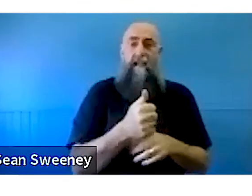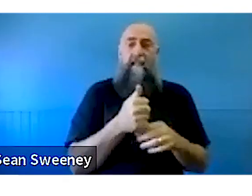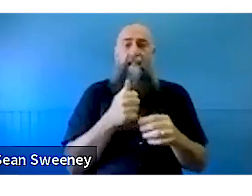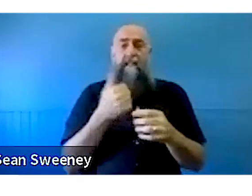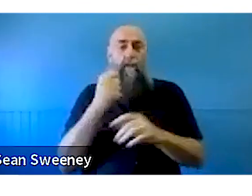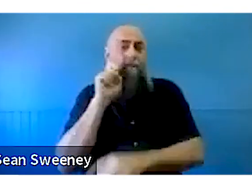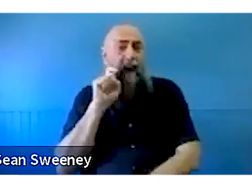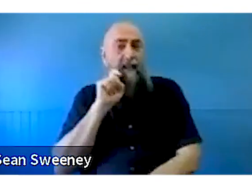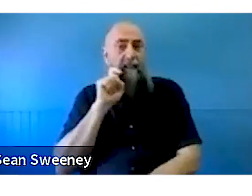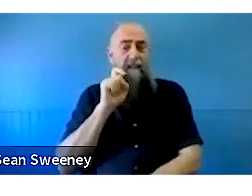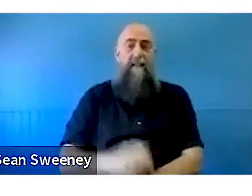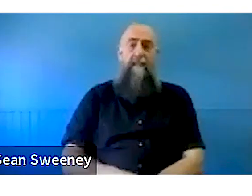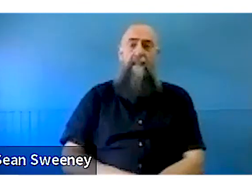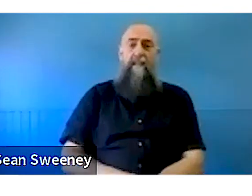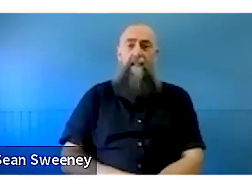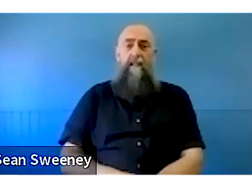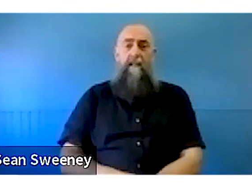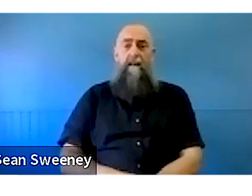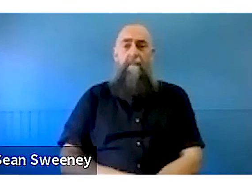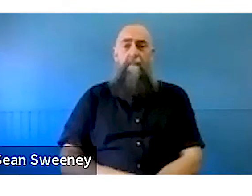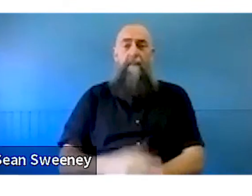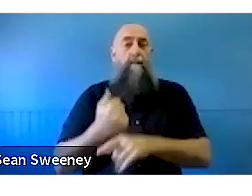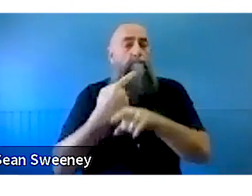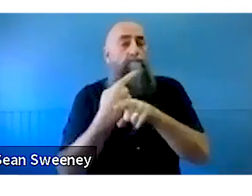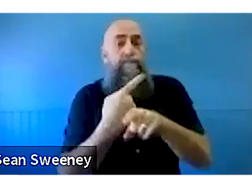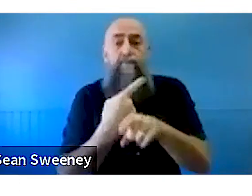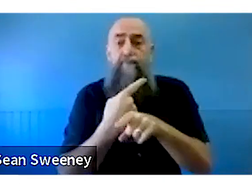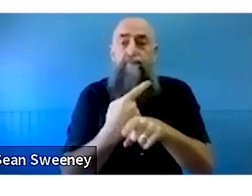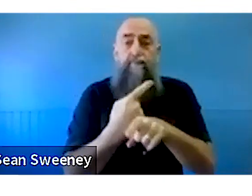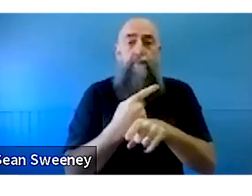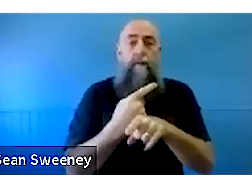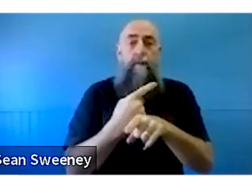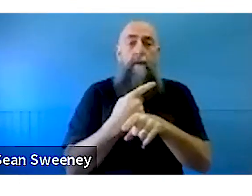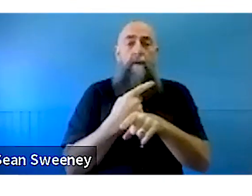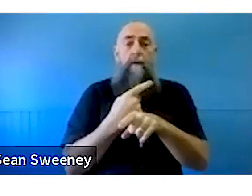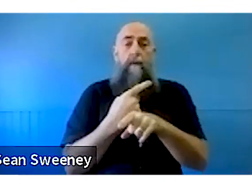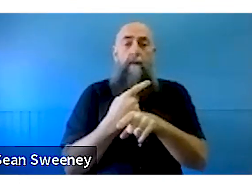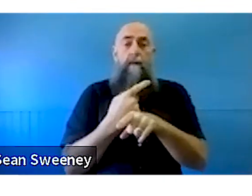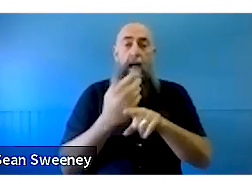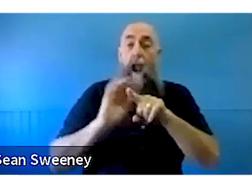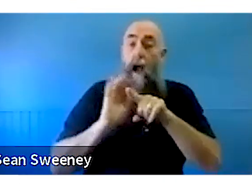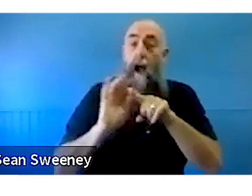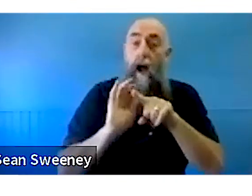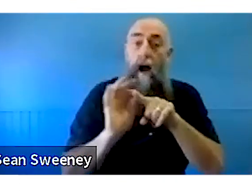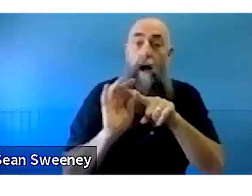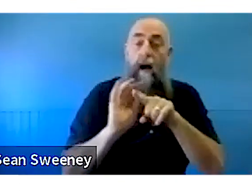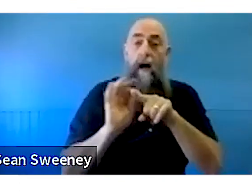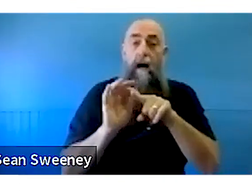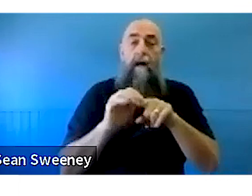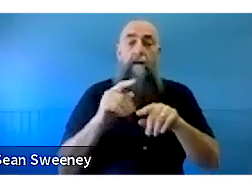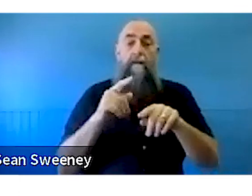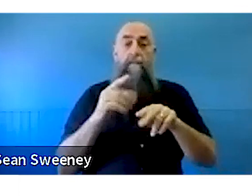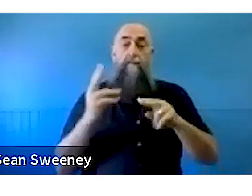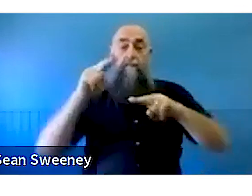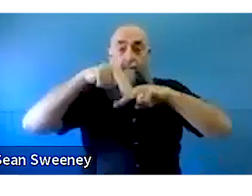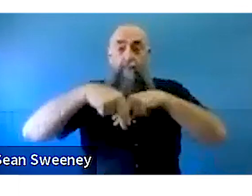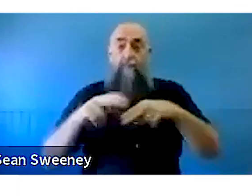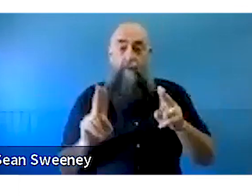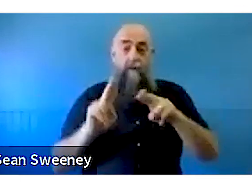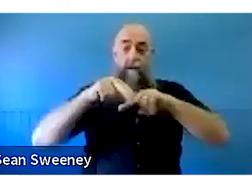Talking in colour is a beautiful one with weaving.